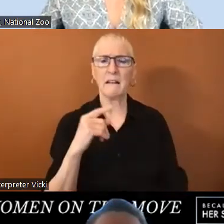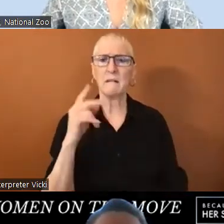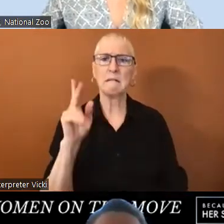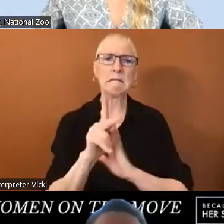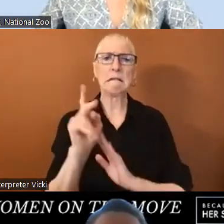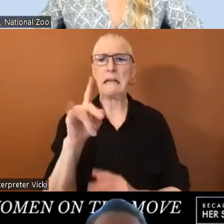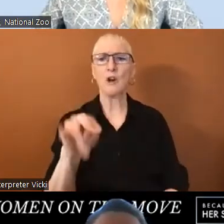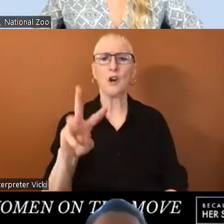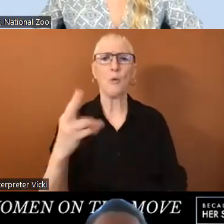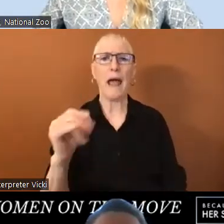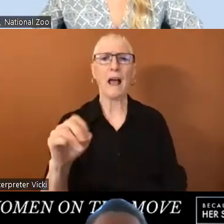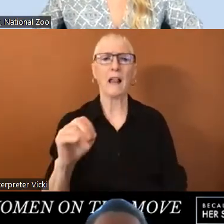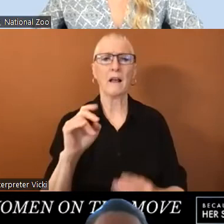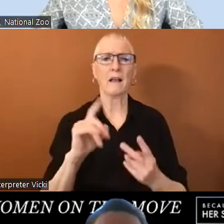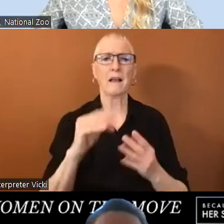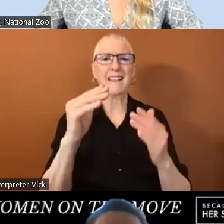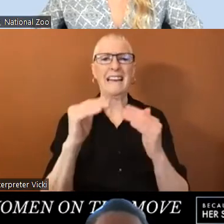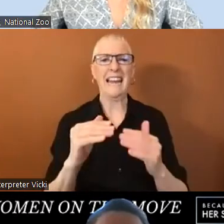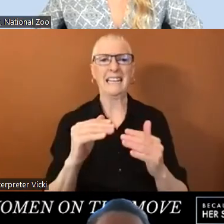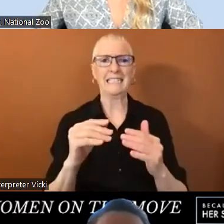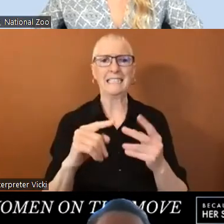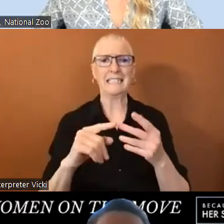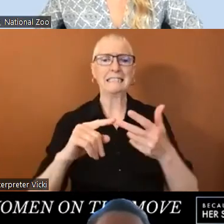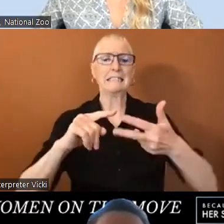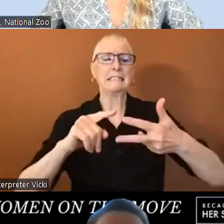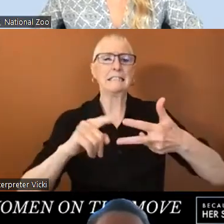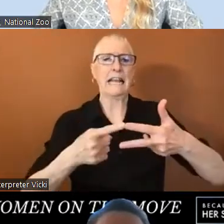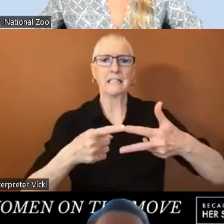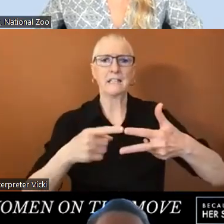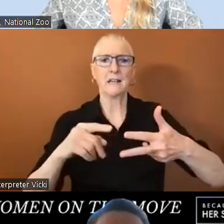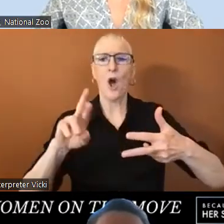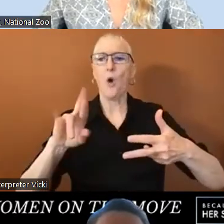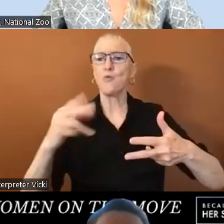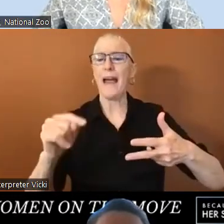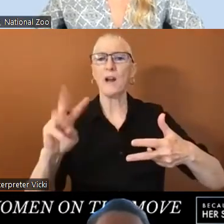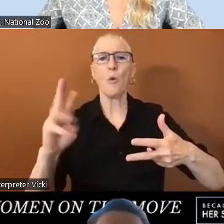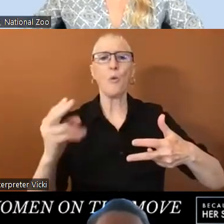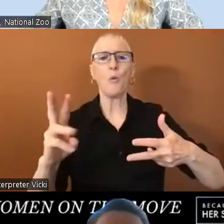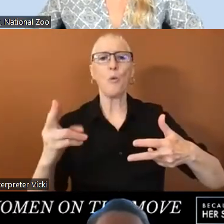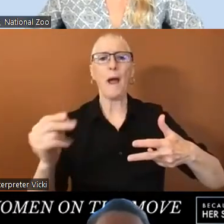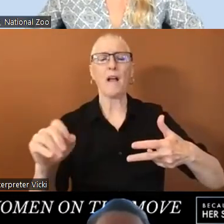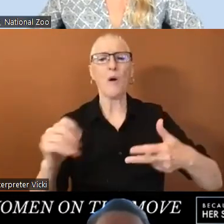The next second guess was a right whale, so Sarah, what's the correct answer to this poll?